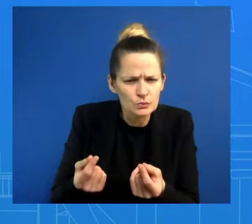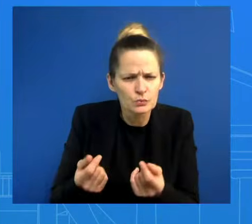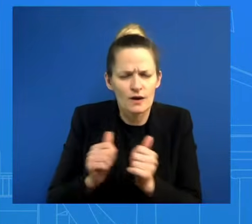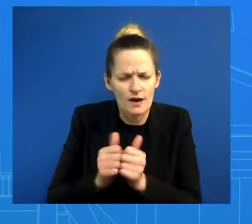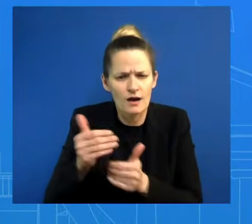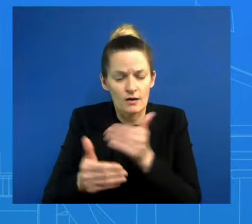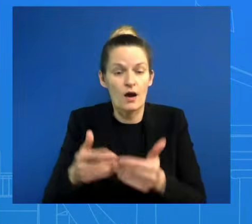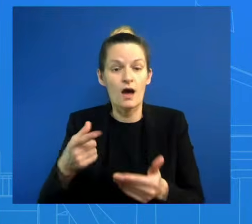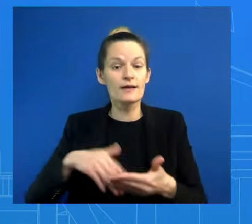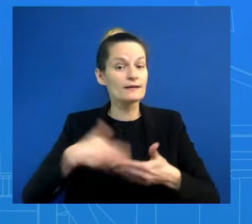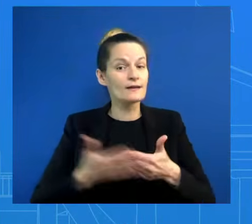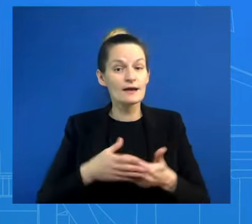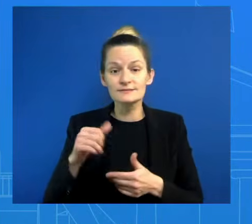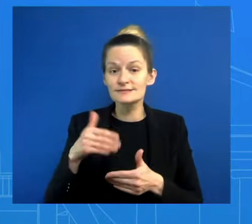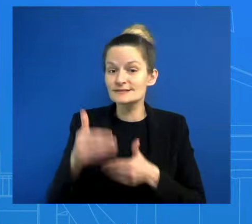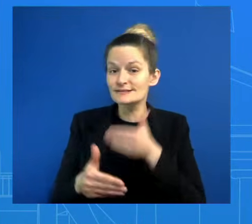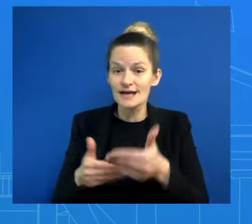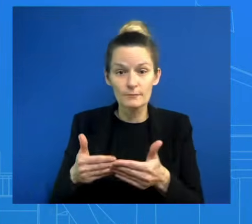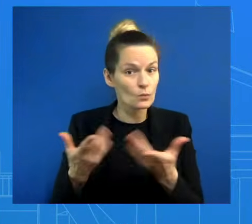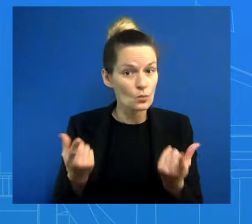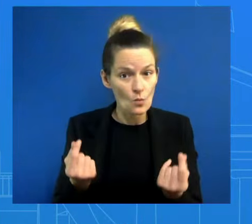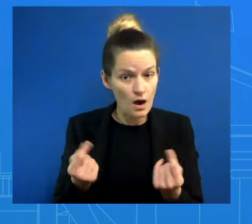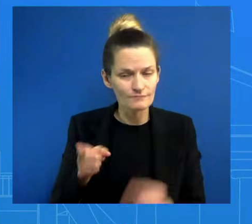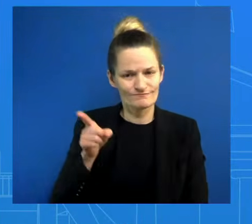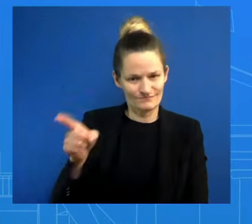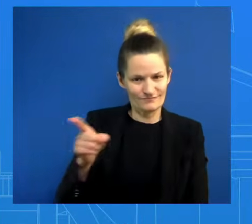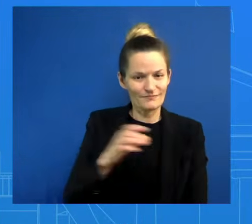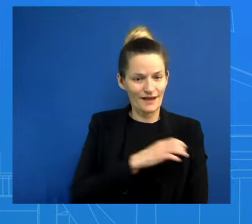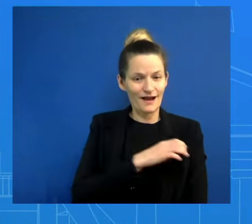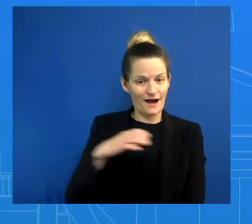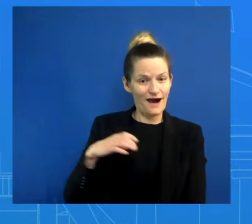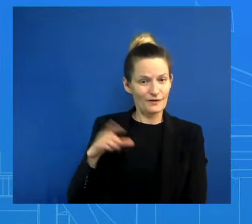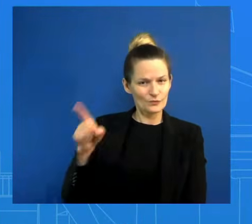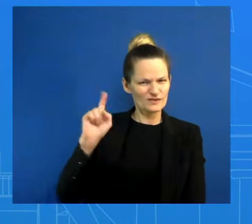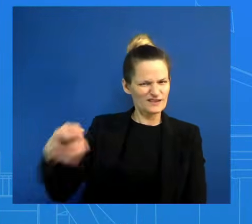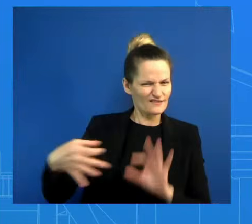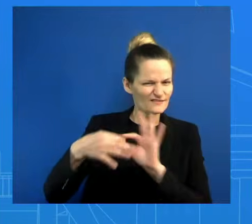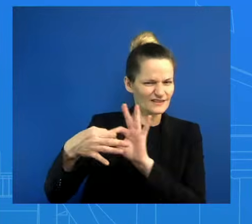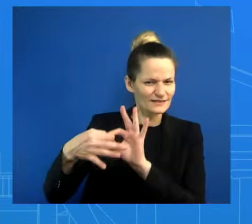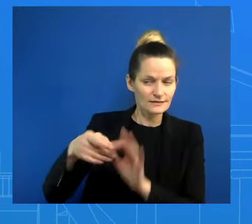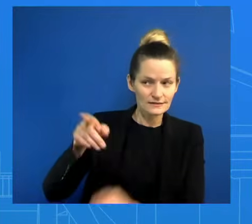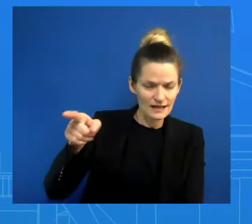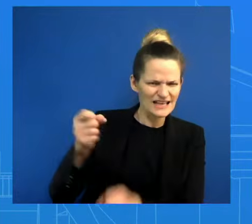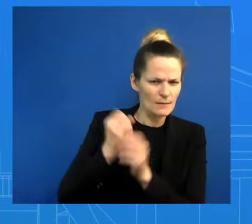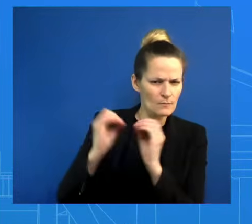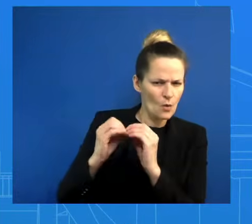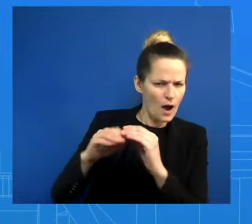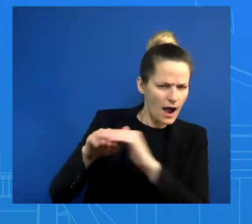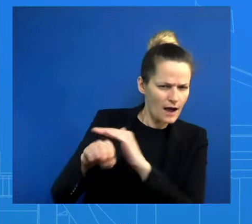to expand access to healthy, free school meals to an additional 9 million kids over the next decade.